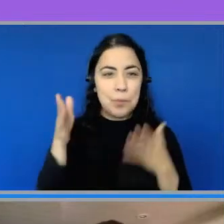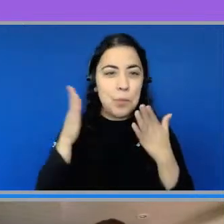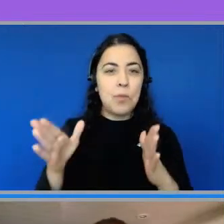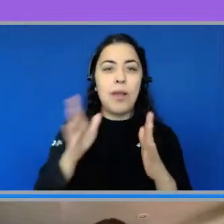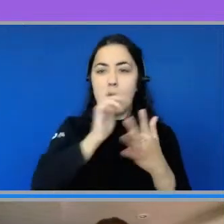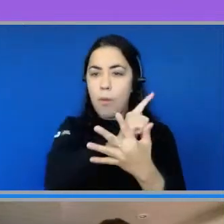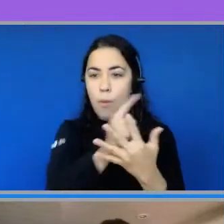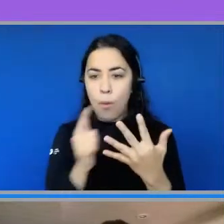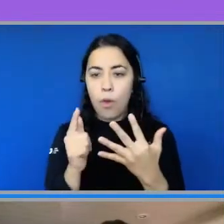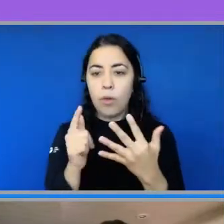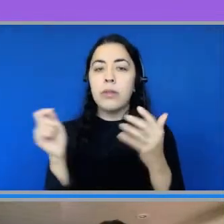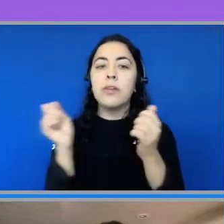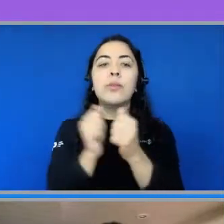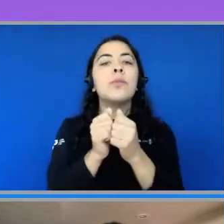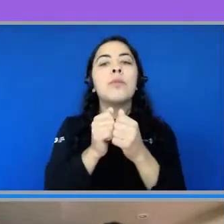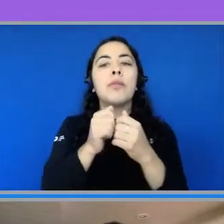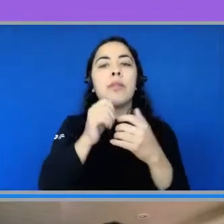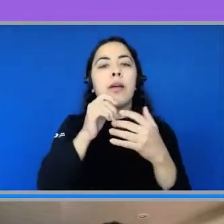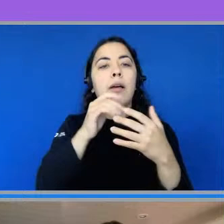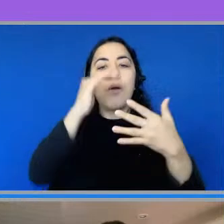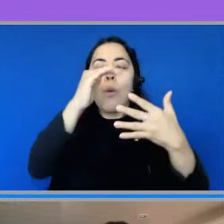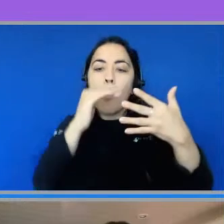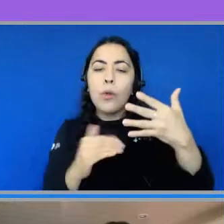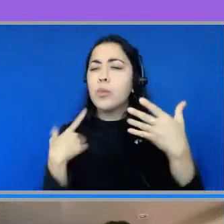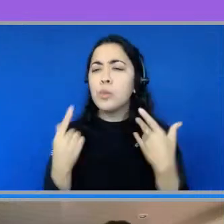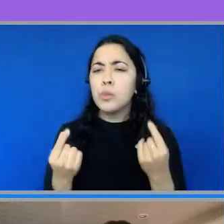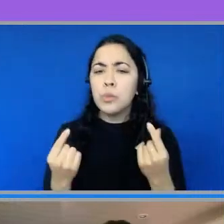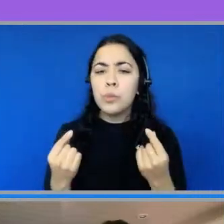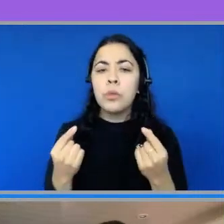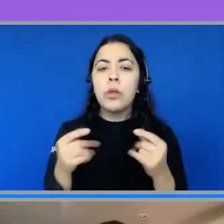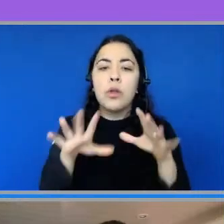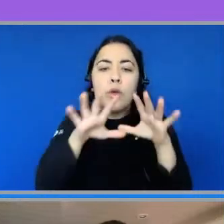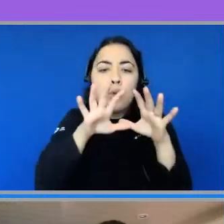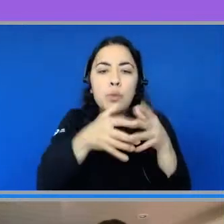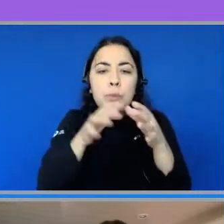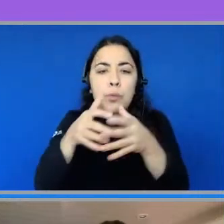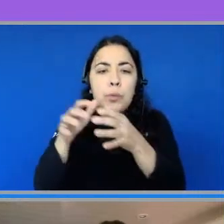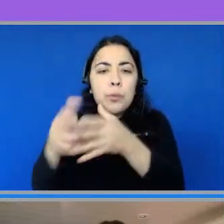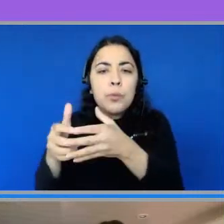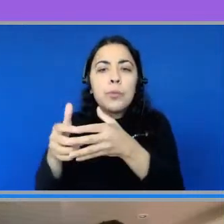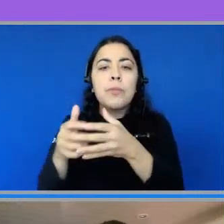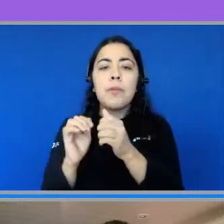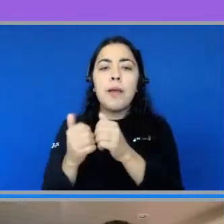So with the with the order property, what happens is you